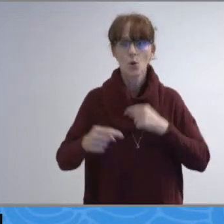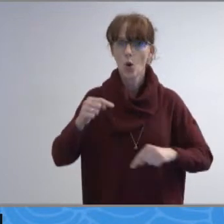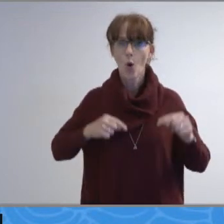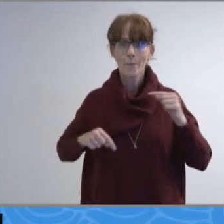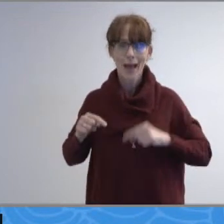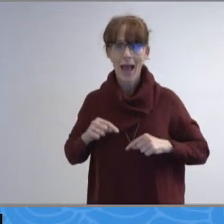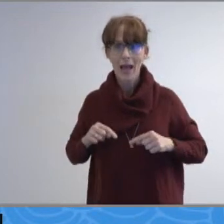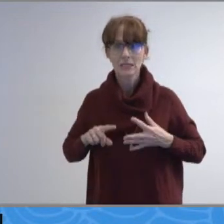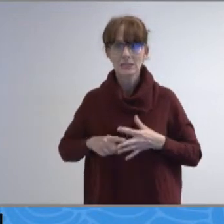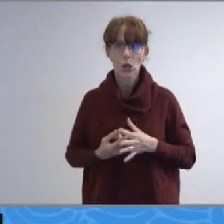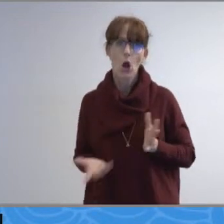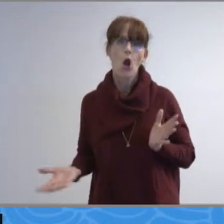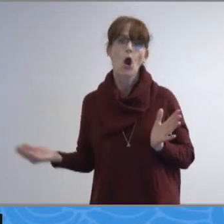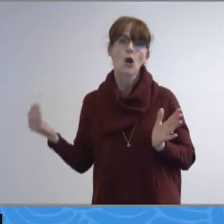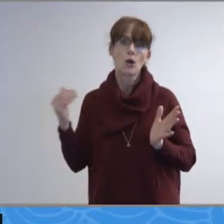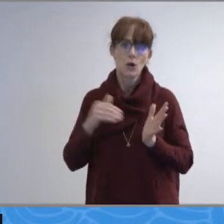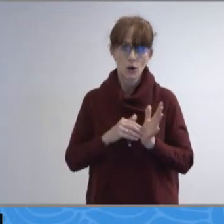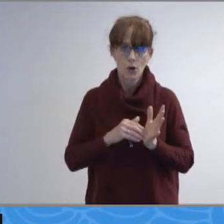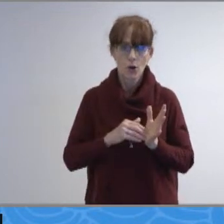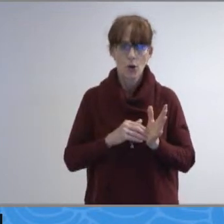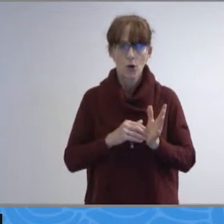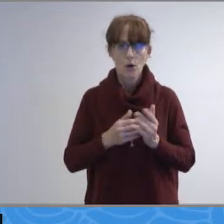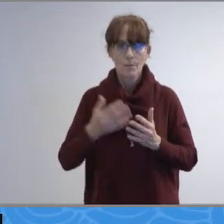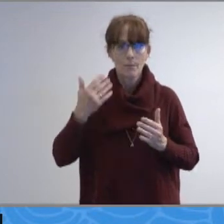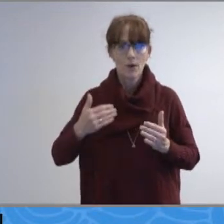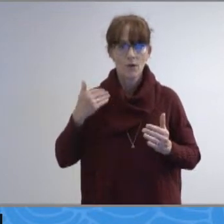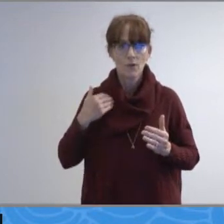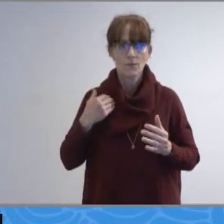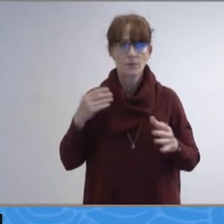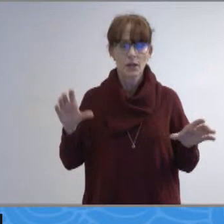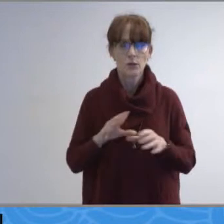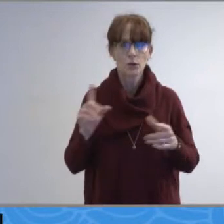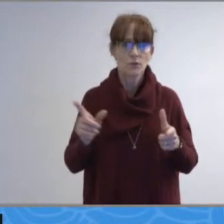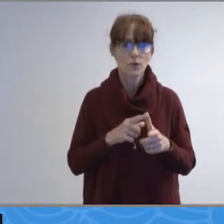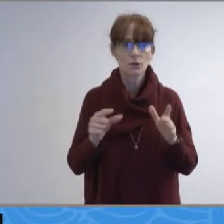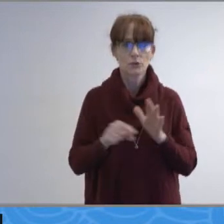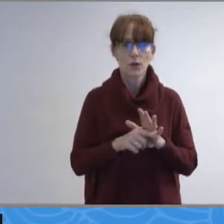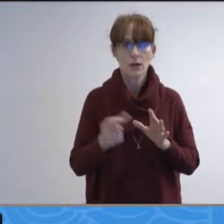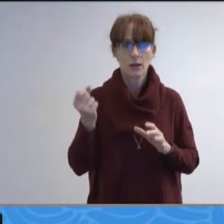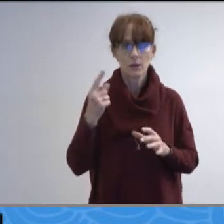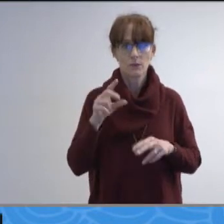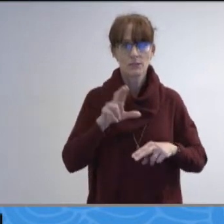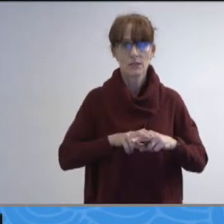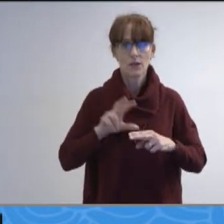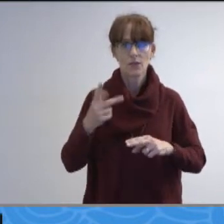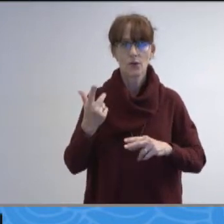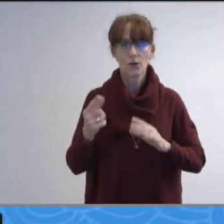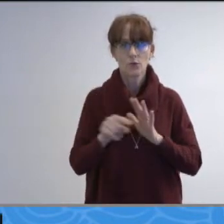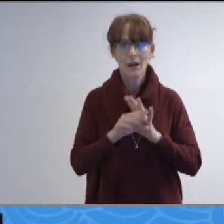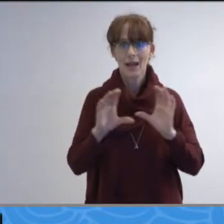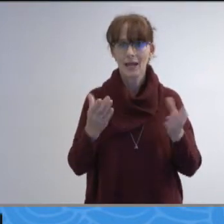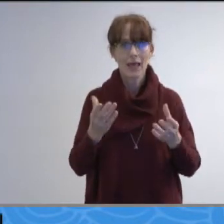and have them repeat earlier grade level material and do first grade content while they're sitting in a third grade class. They're in third grade,